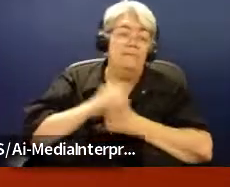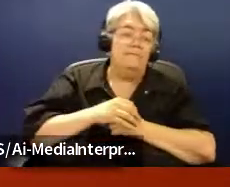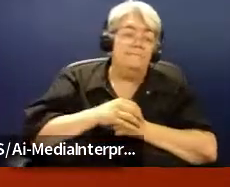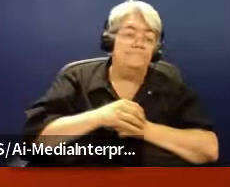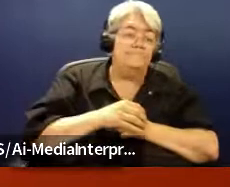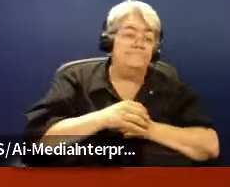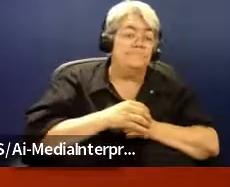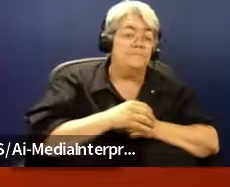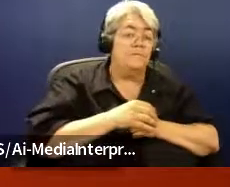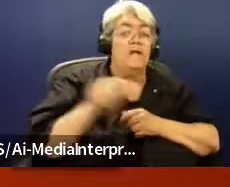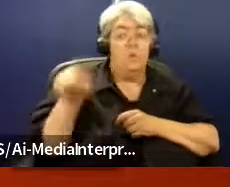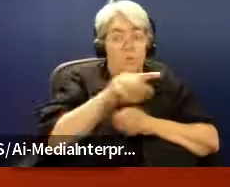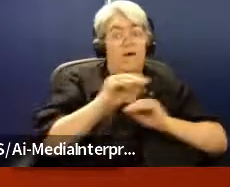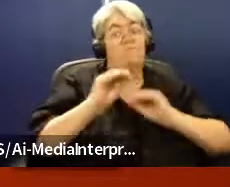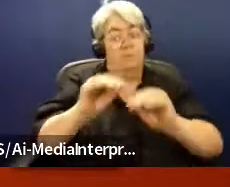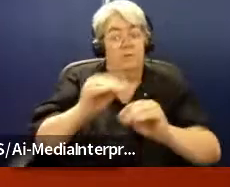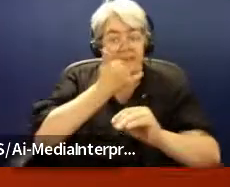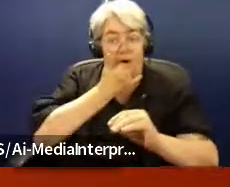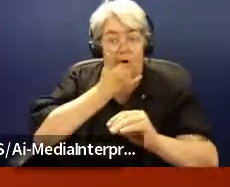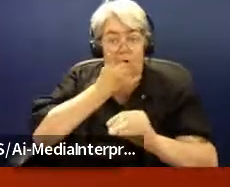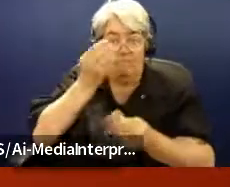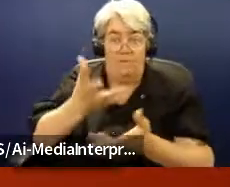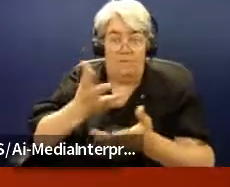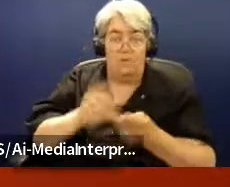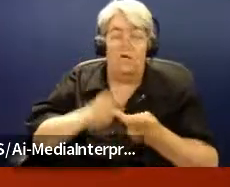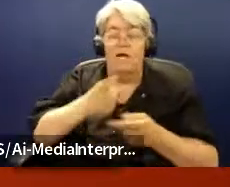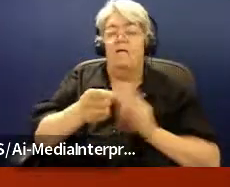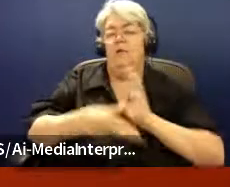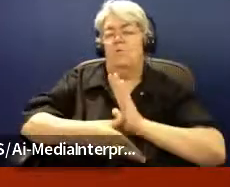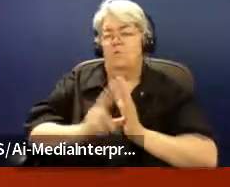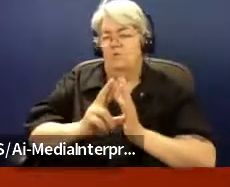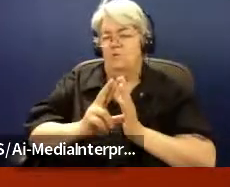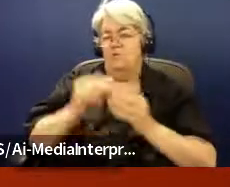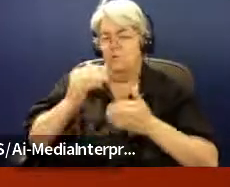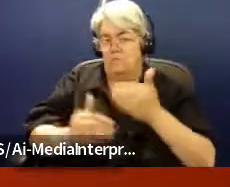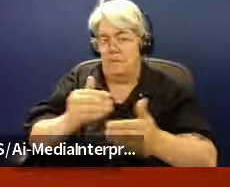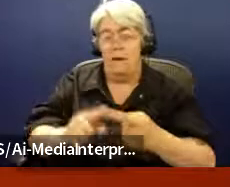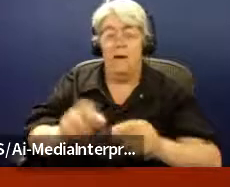must be programmatically identified,